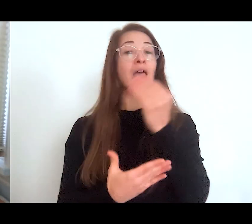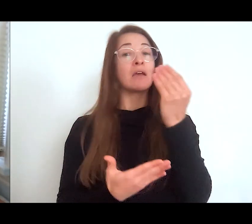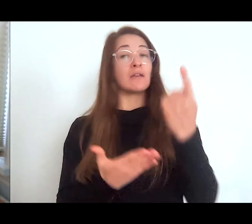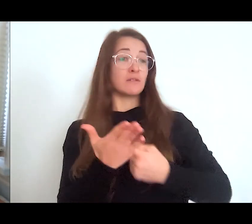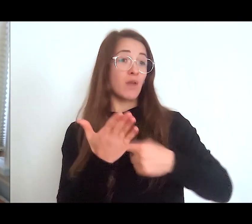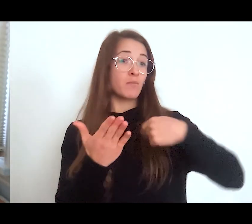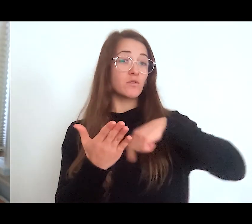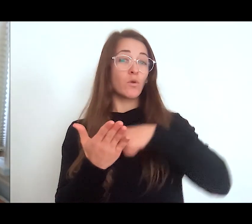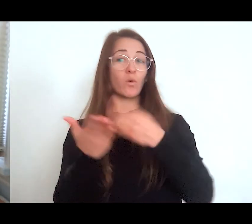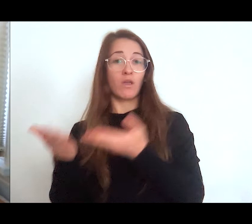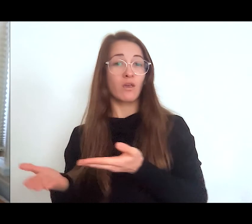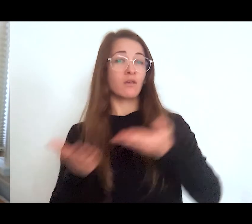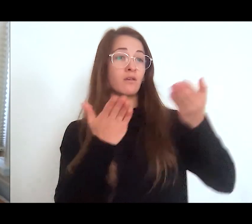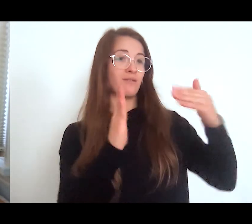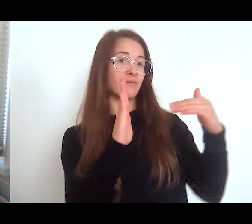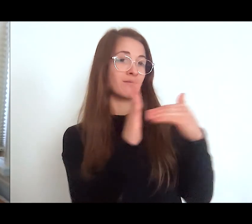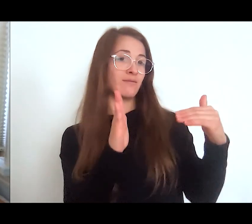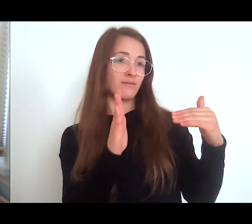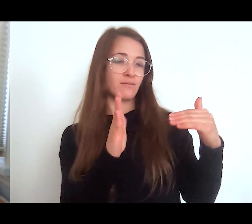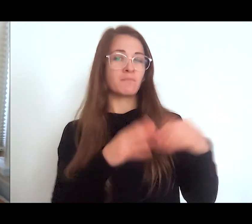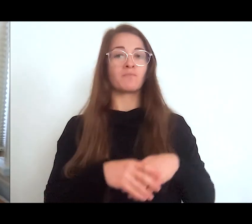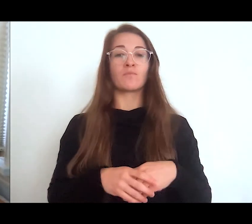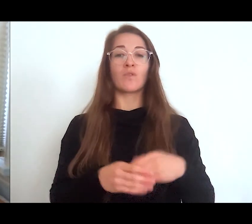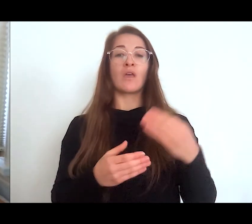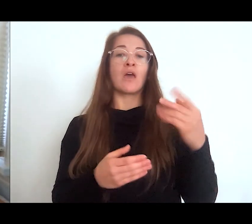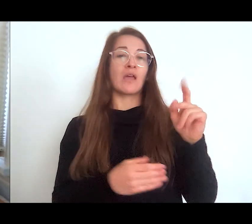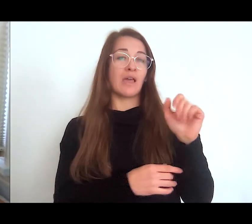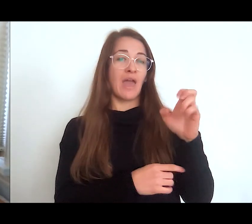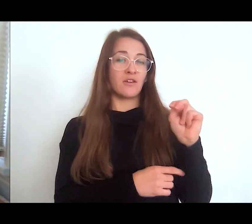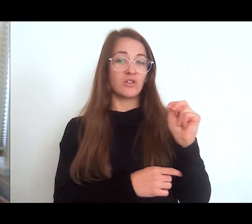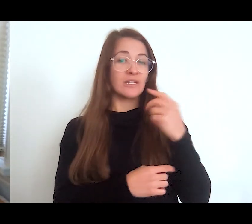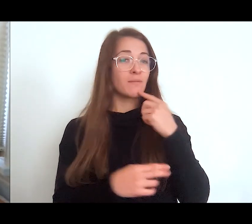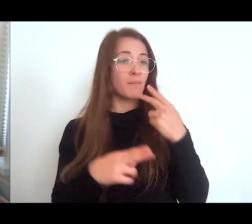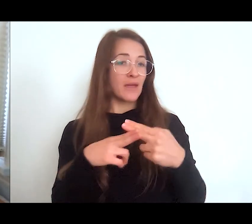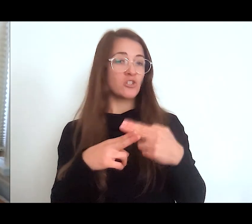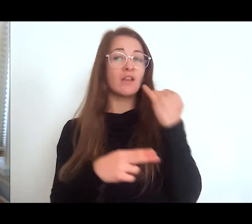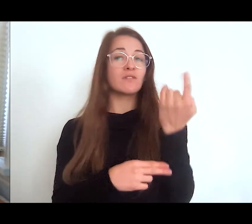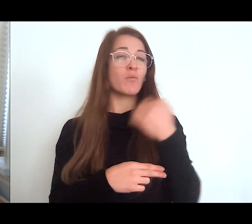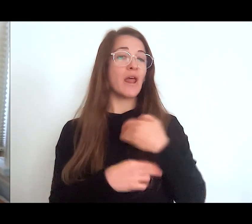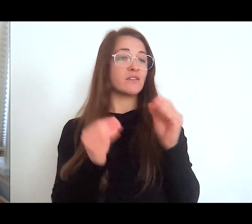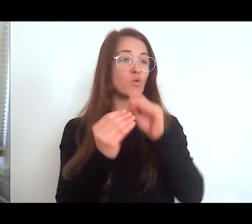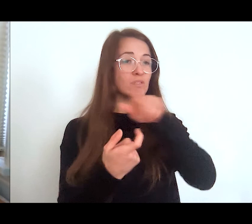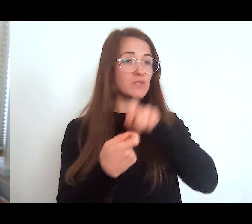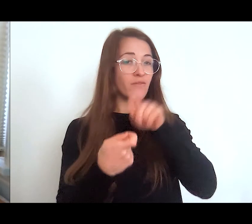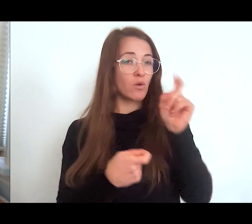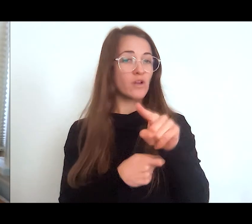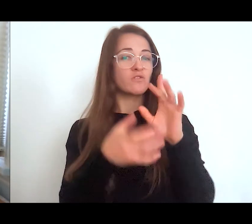THE POPULATION THAT WE SERVE AND WE ARE TAKING THAT AND LITIGATING THOSE ISSUES. LIKE KATRIN MENTIONED, IF YOU